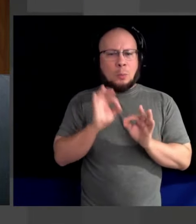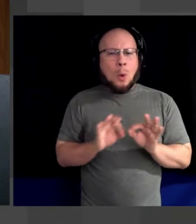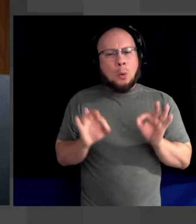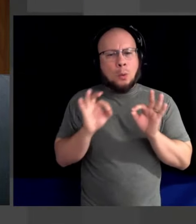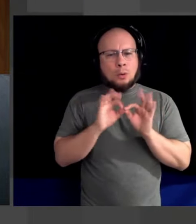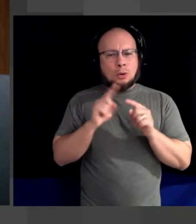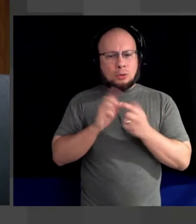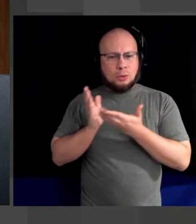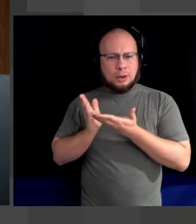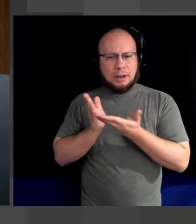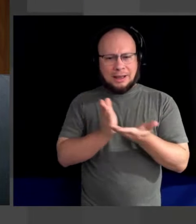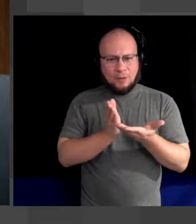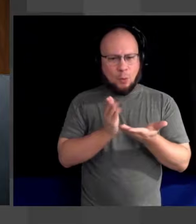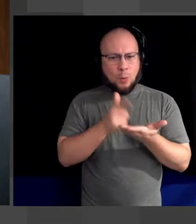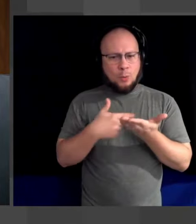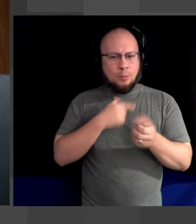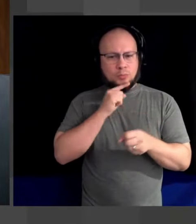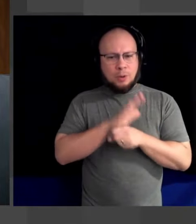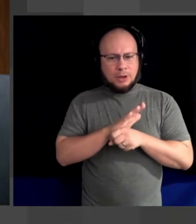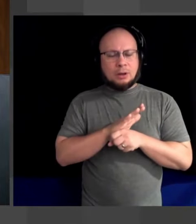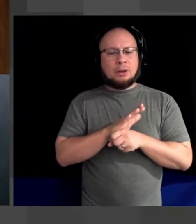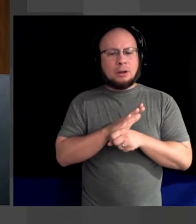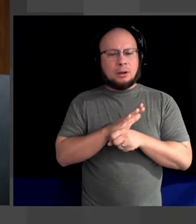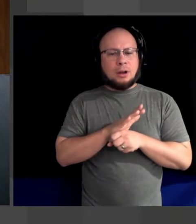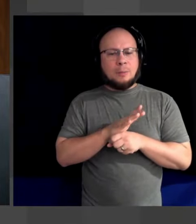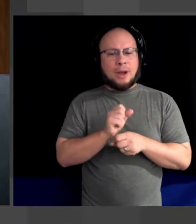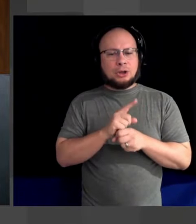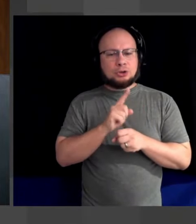VOTED FOR THESE FEATURES AND